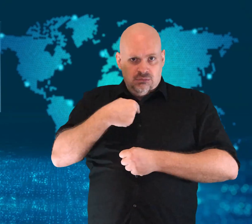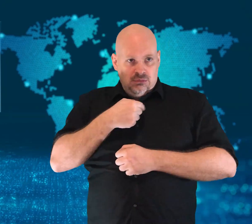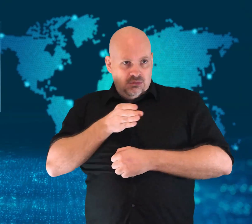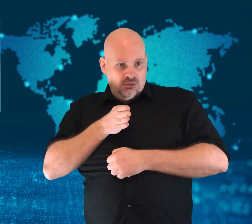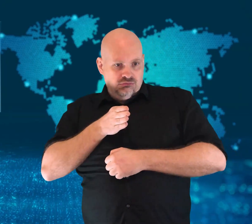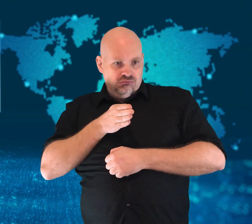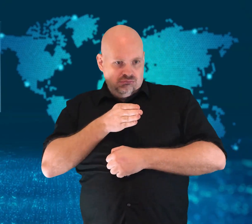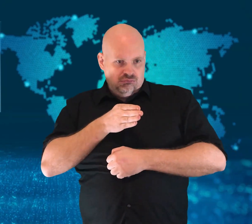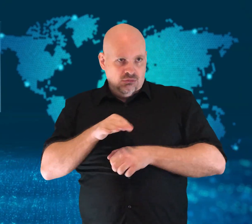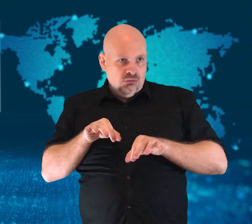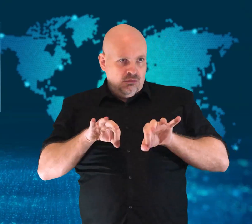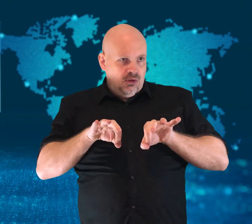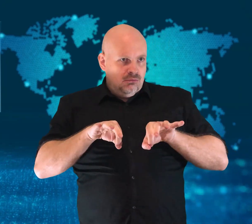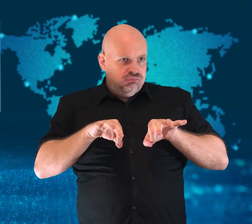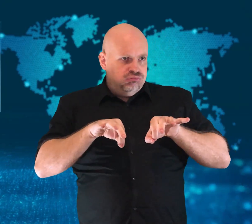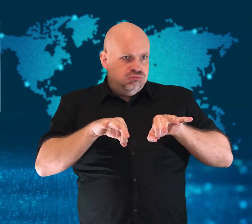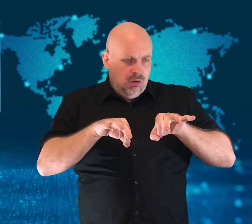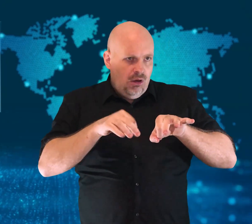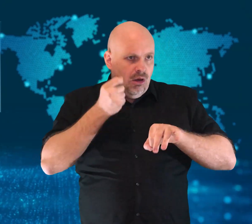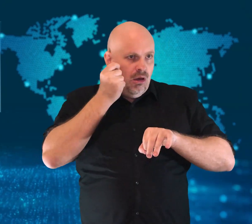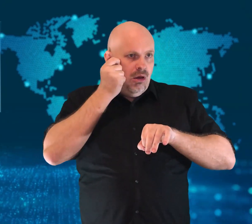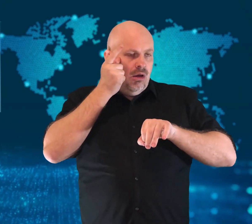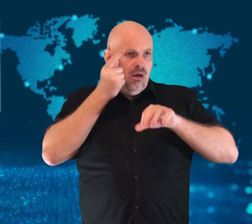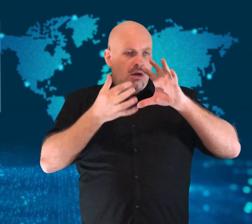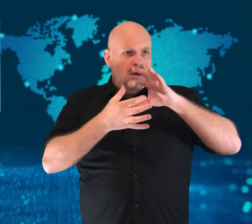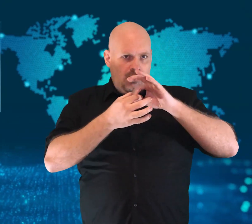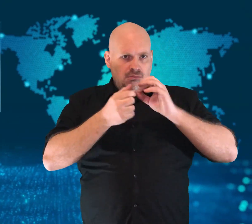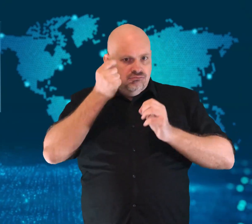To be sure this was the case,